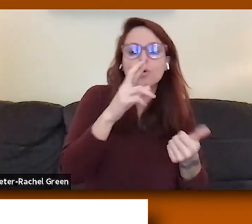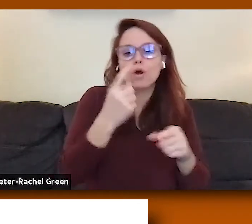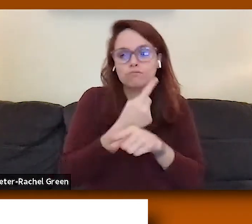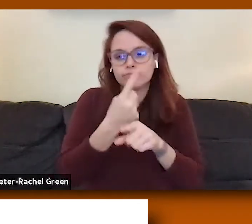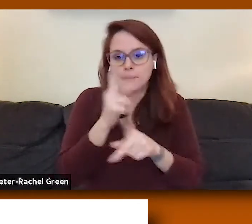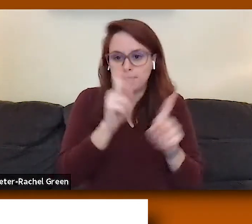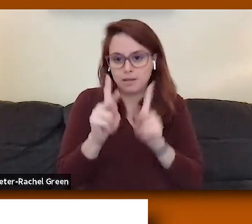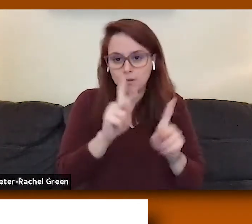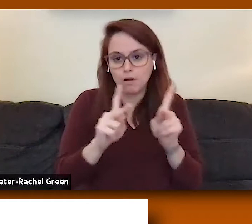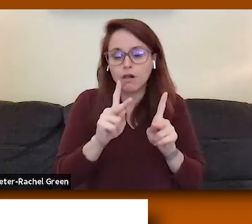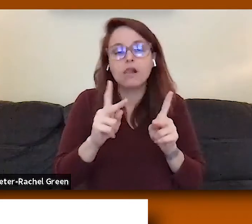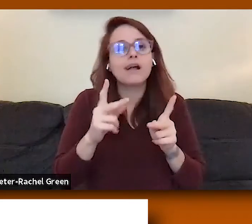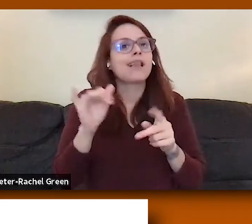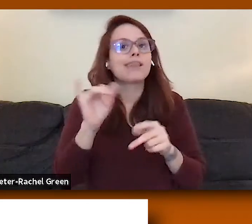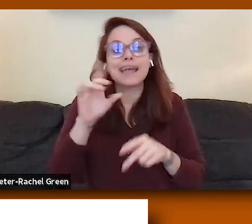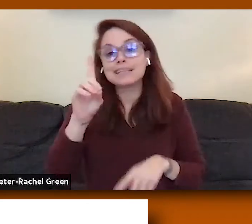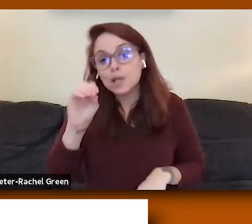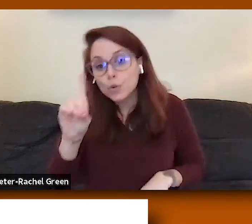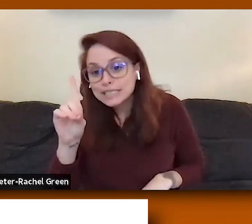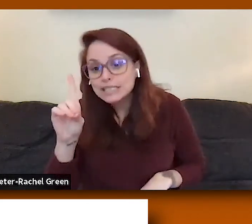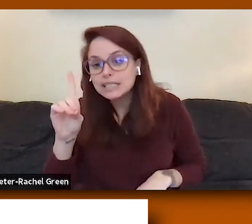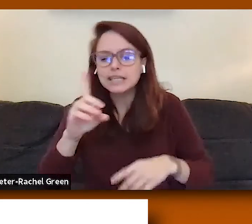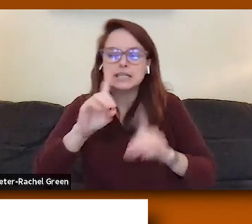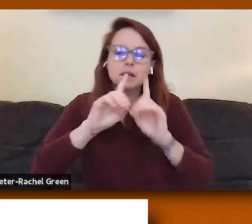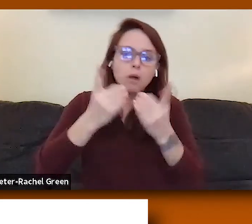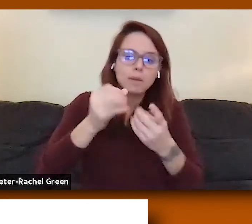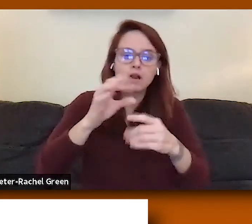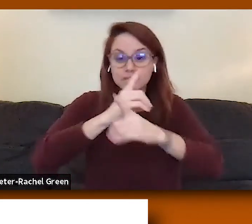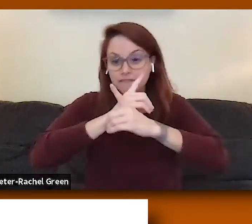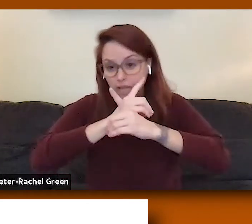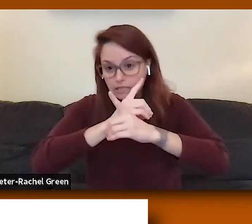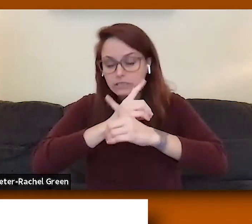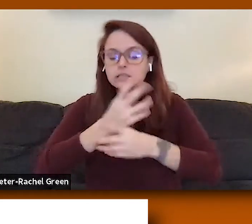used by DoD. It's Department of Defense.